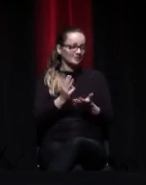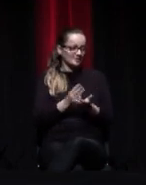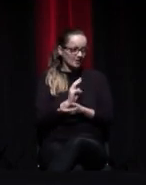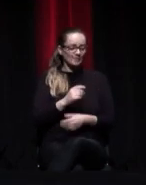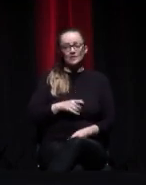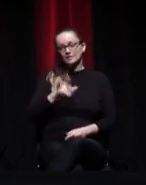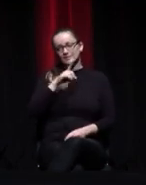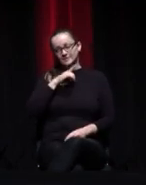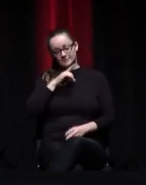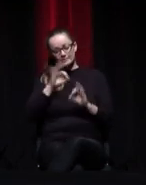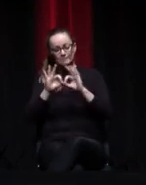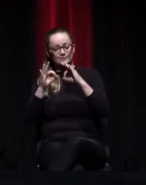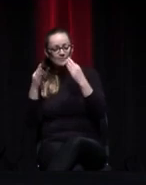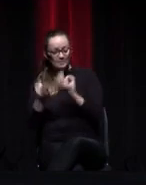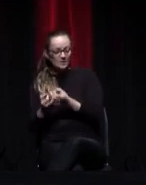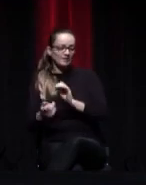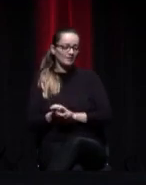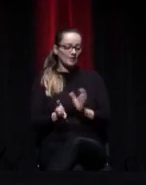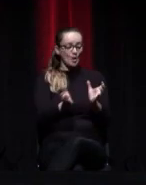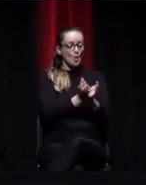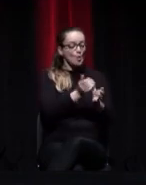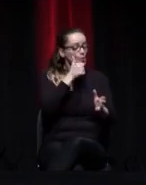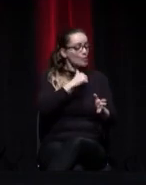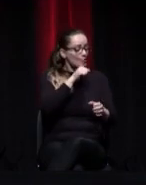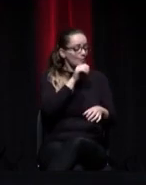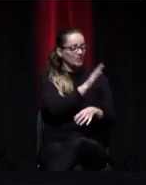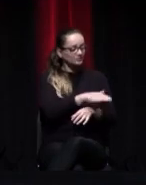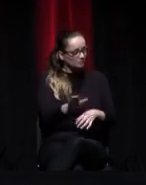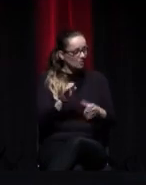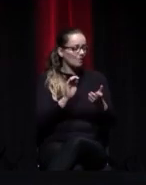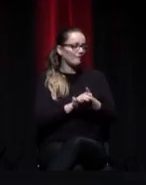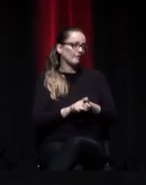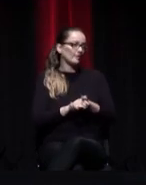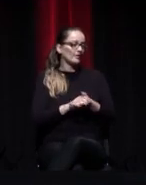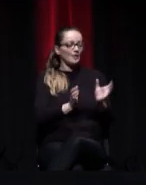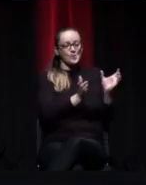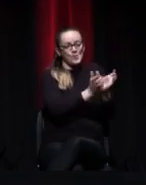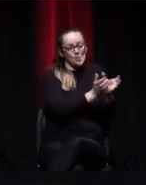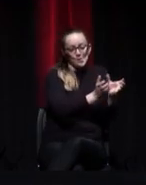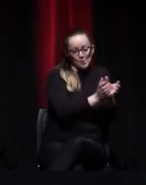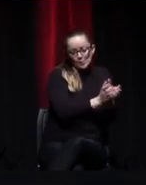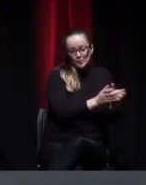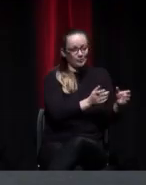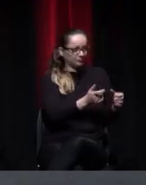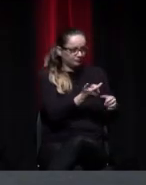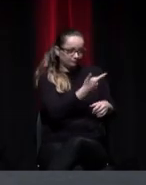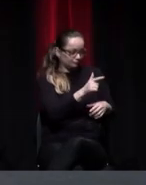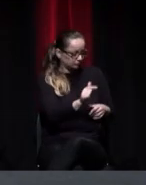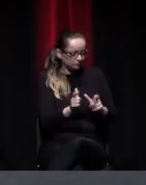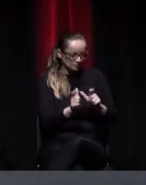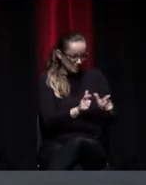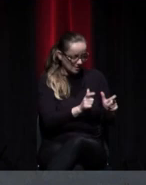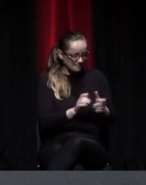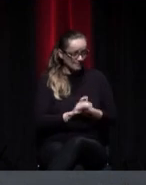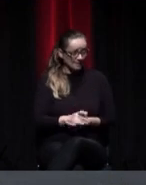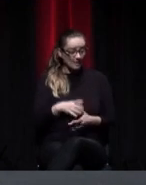in the school mothers, in the fraternal clubs, which are rapidly hating each other.